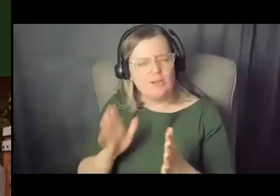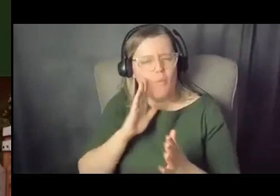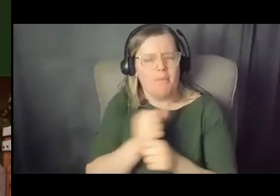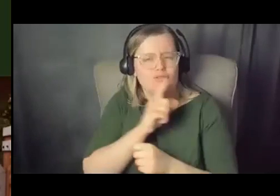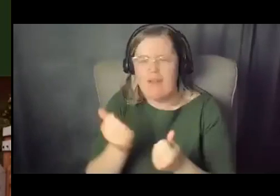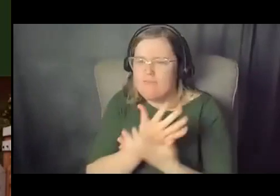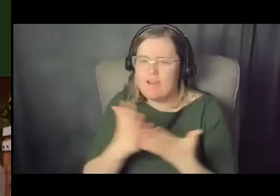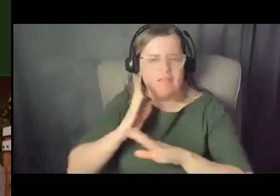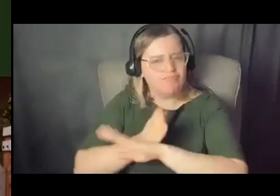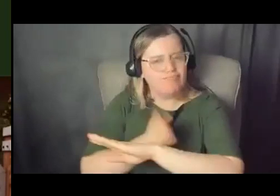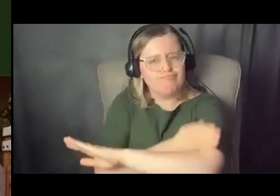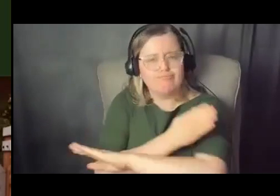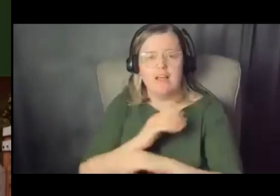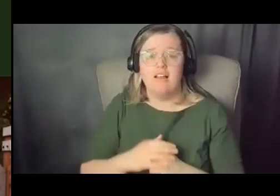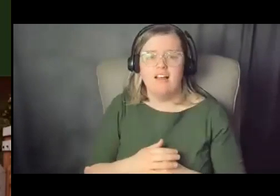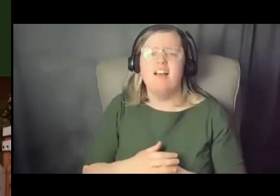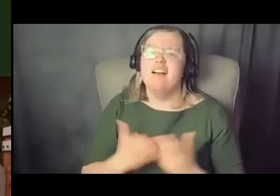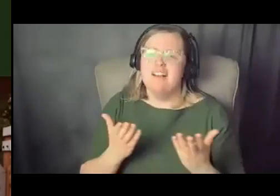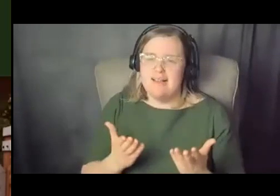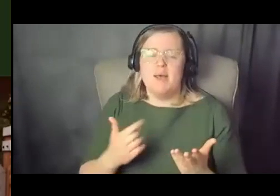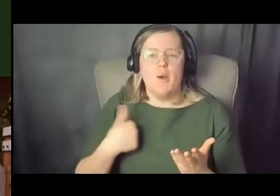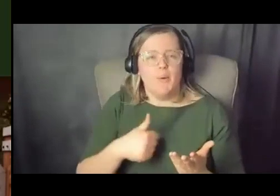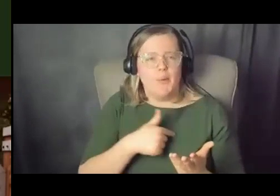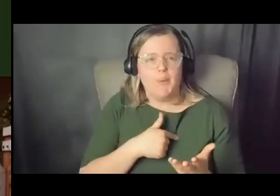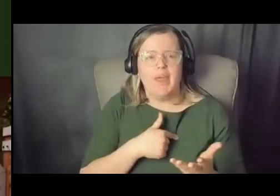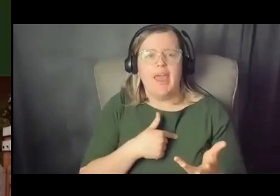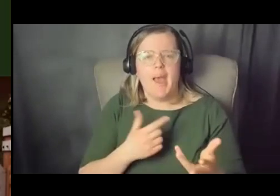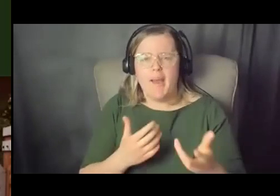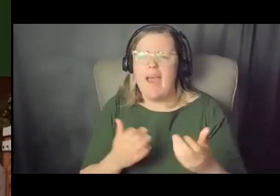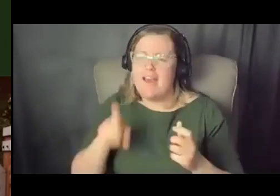to take it out, like we wastered something, and we don't do that.